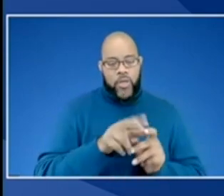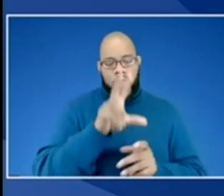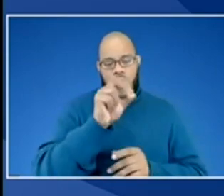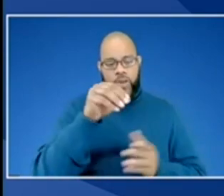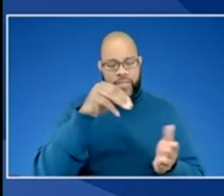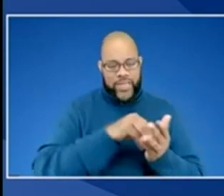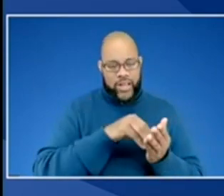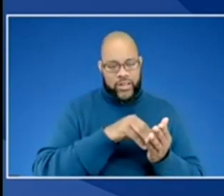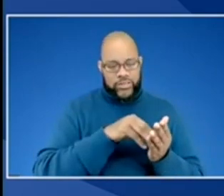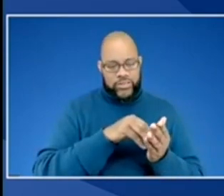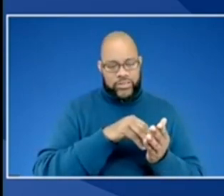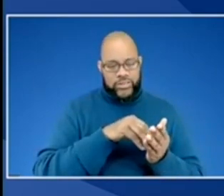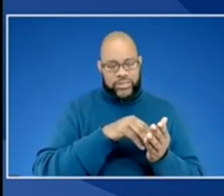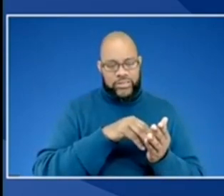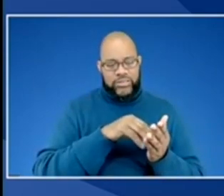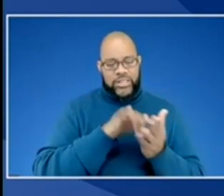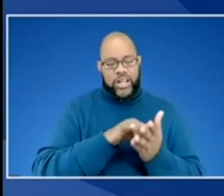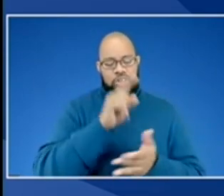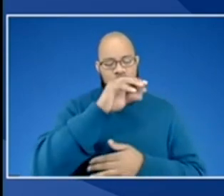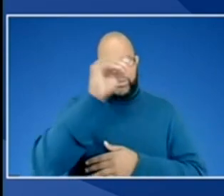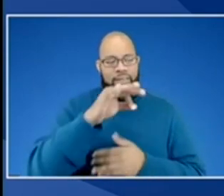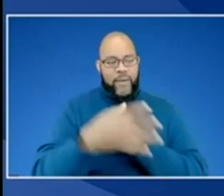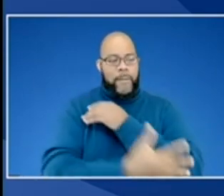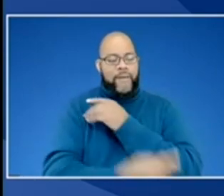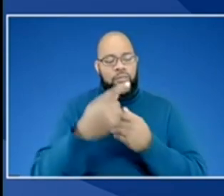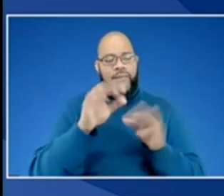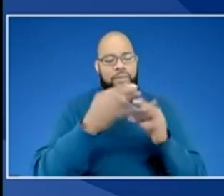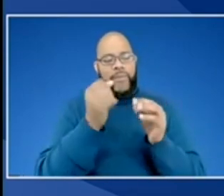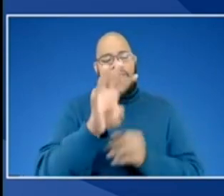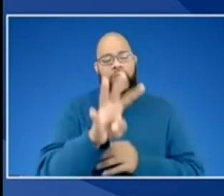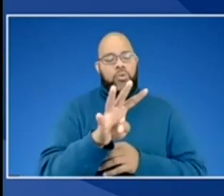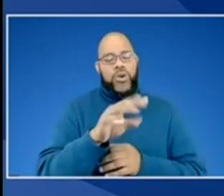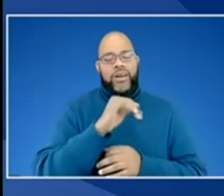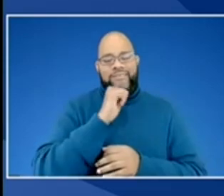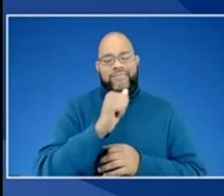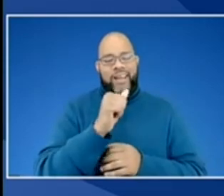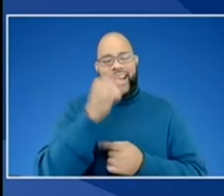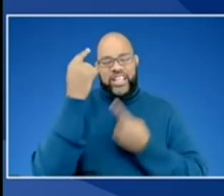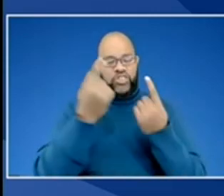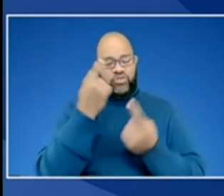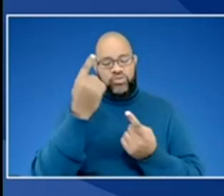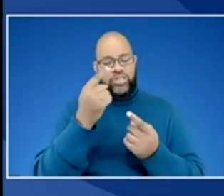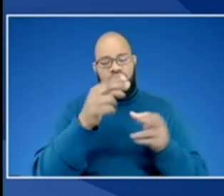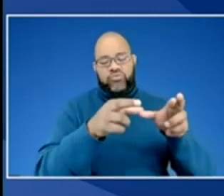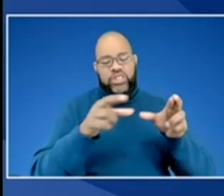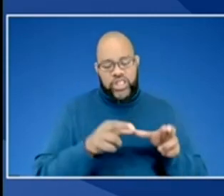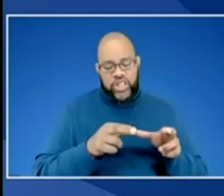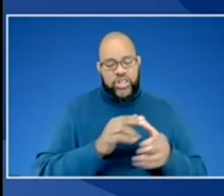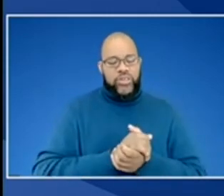They are- that's 100% of poverty for a family of four, not taking into account regional variations.